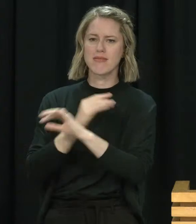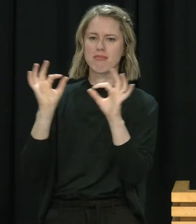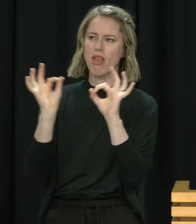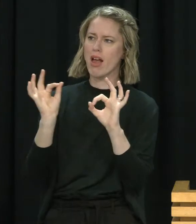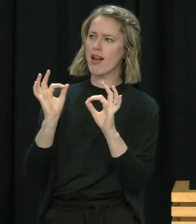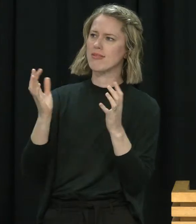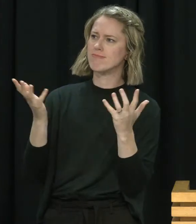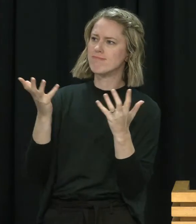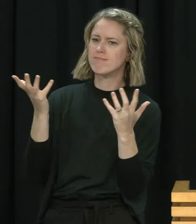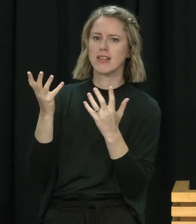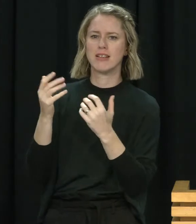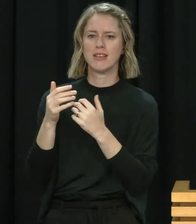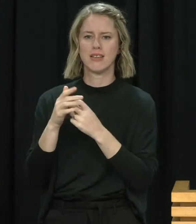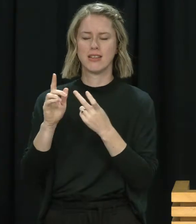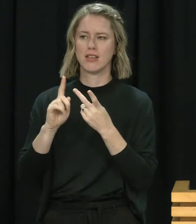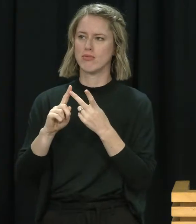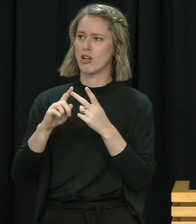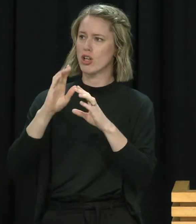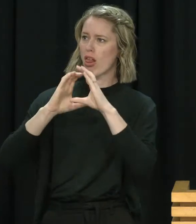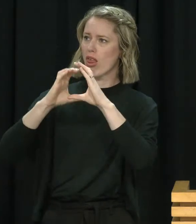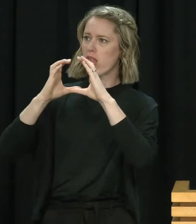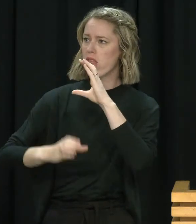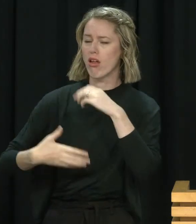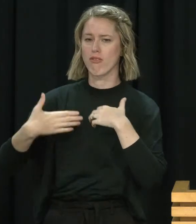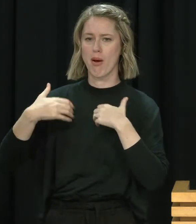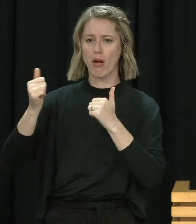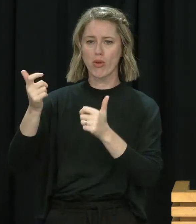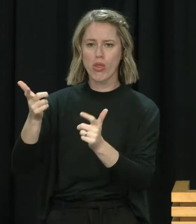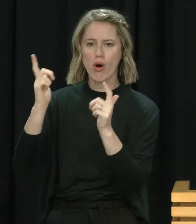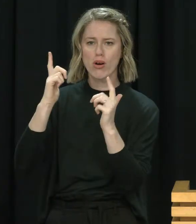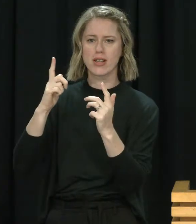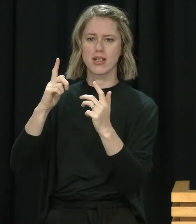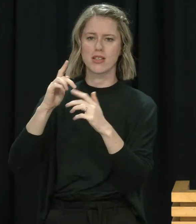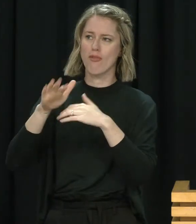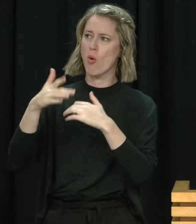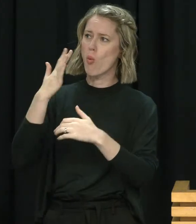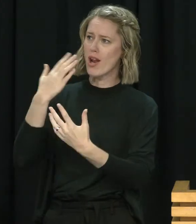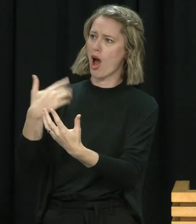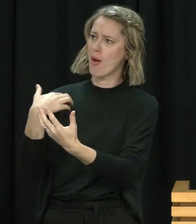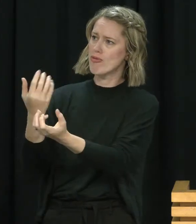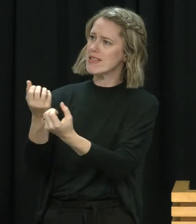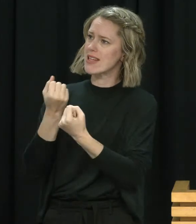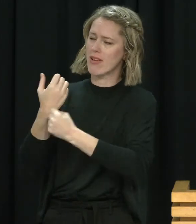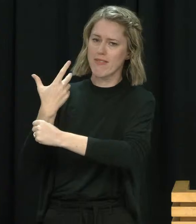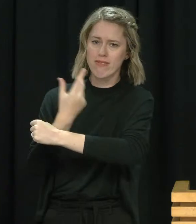Wellington, including people in their 80s, they say they're struggling it get their first